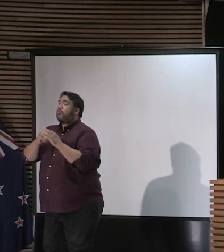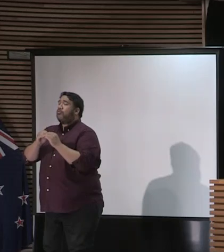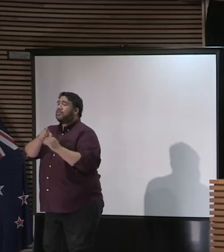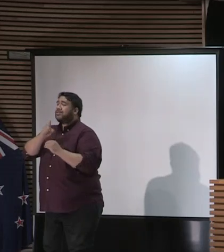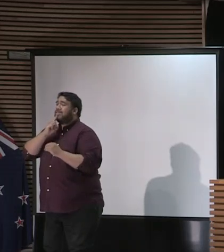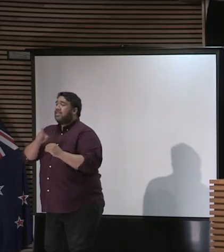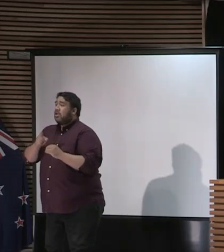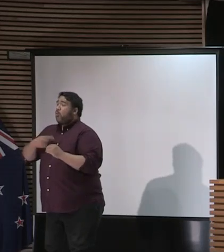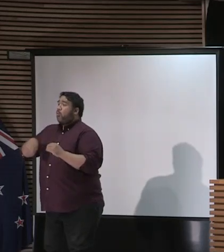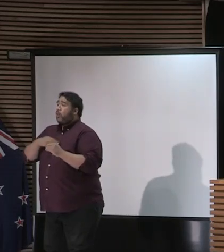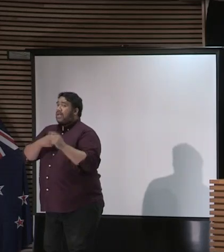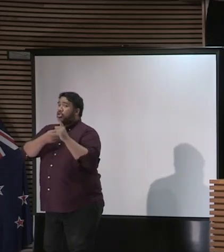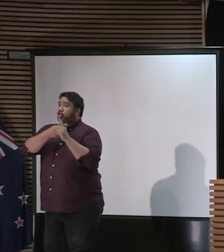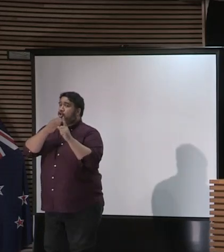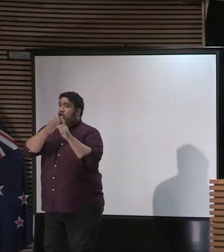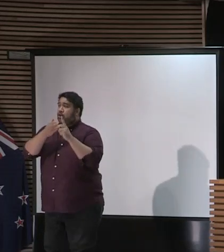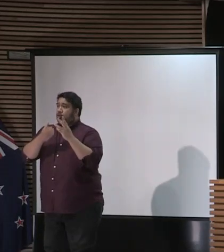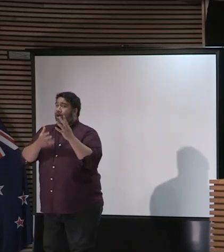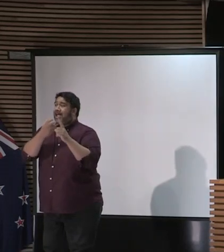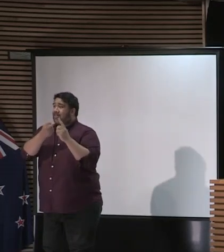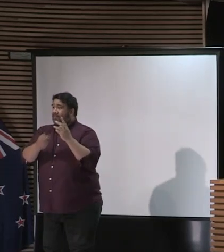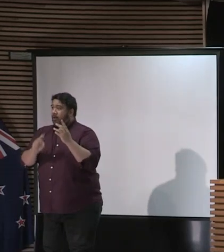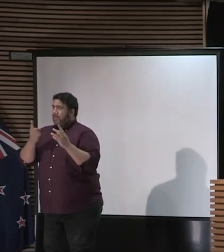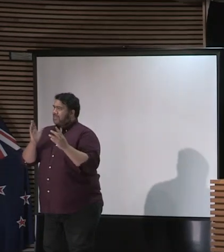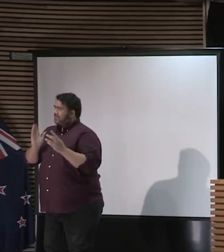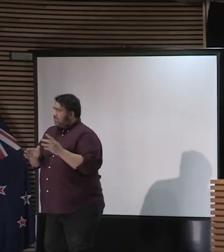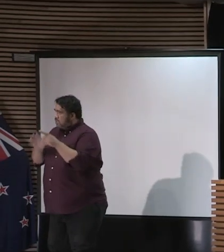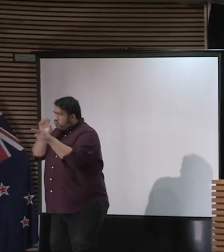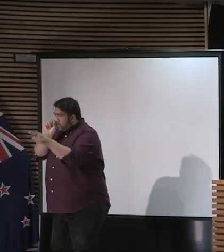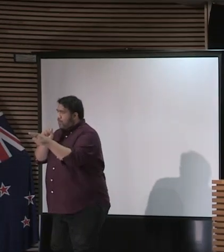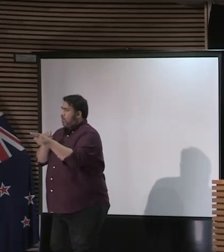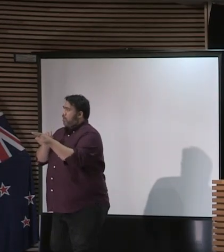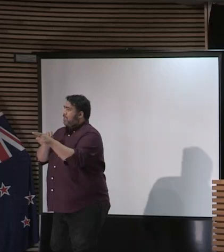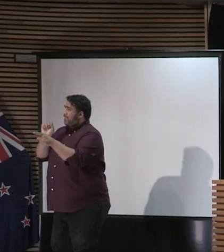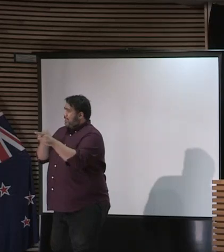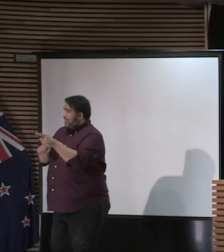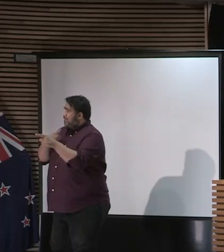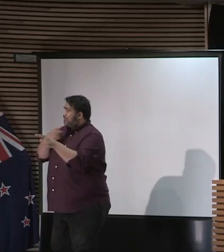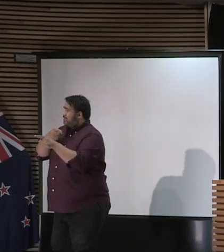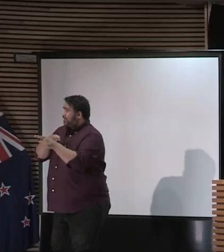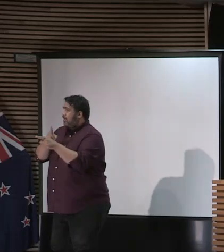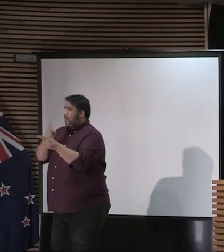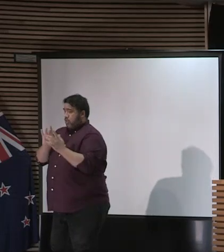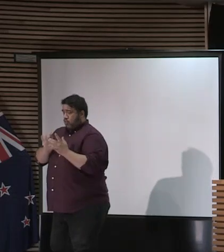You'll remember, of course, the Director-General pointed to his view that we have reached